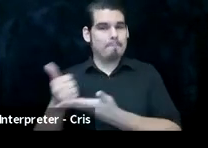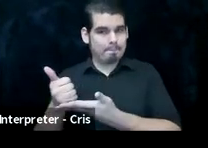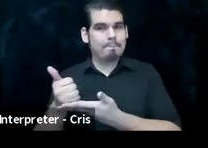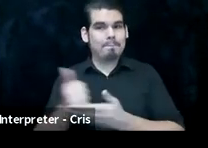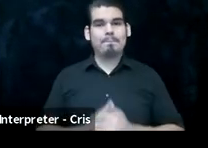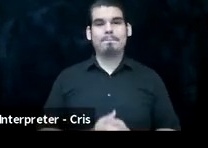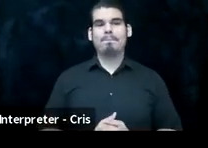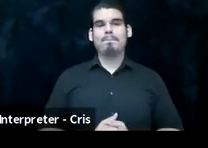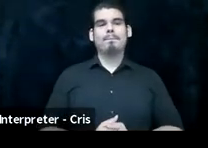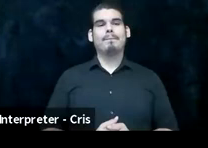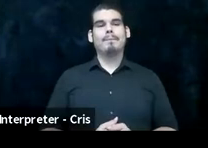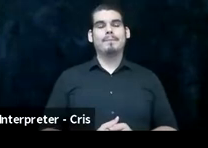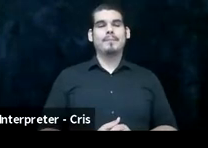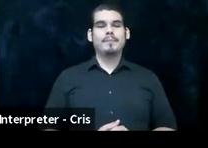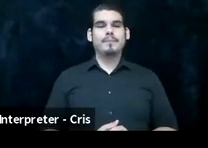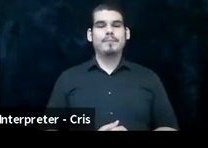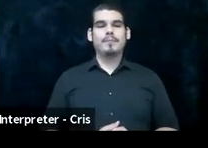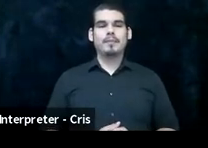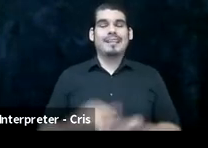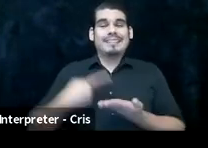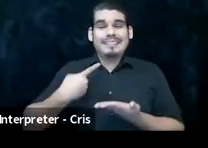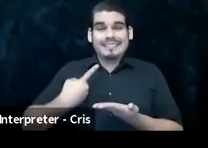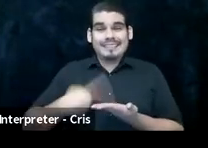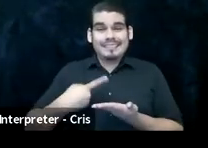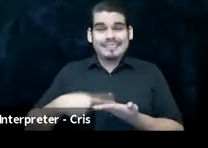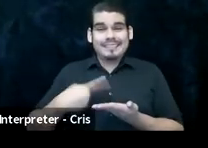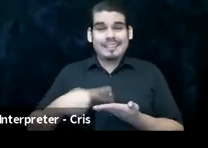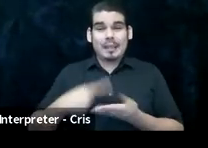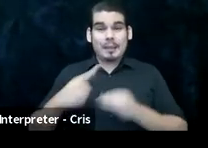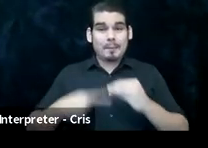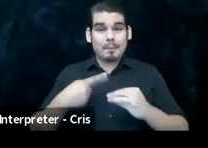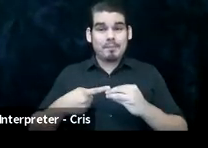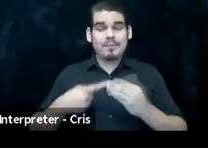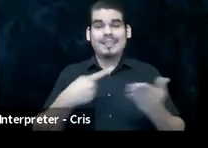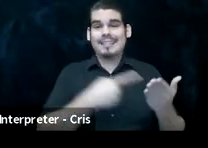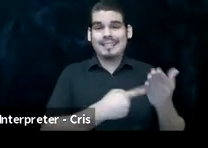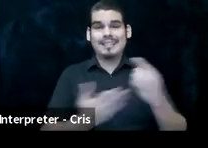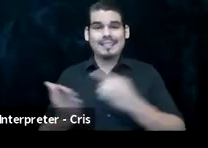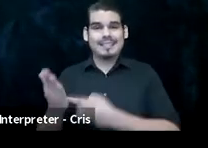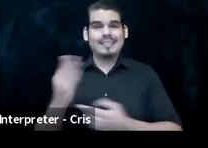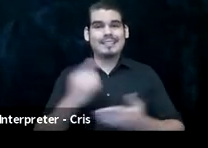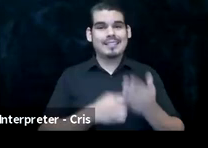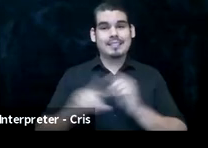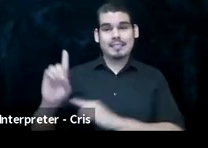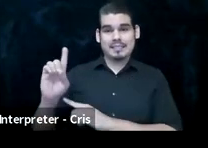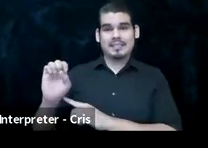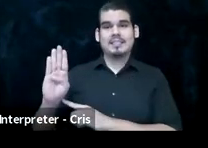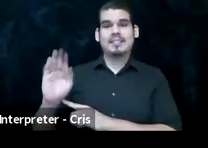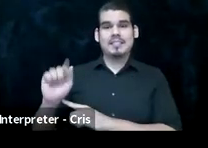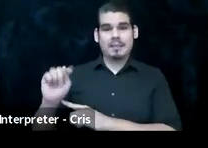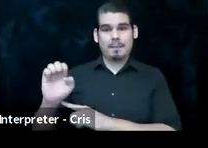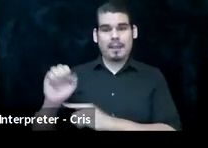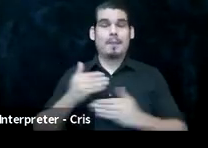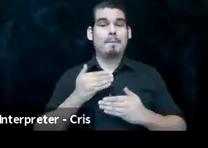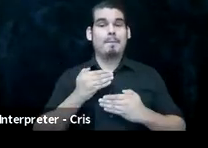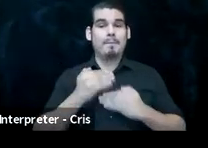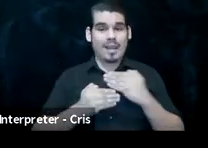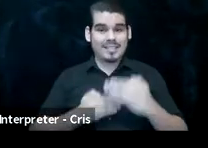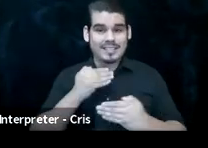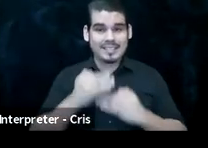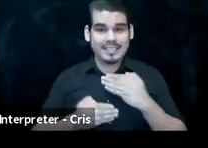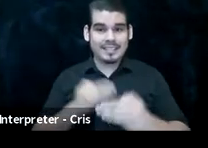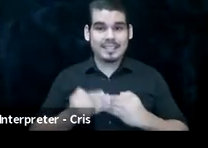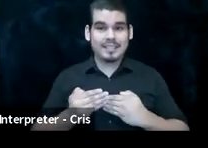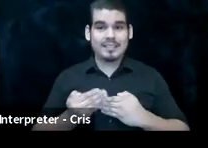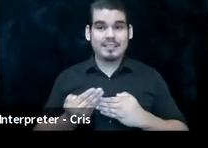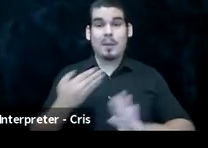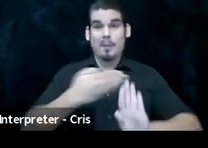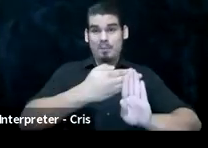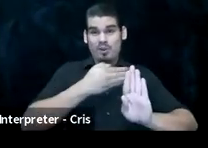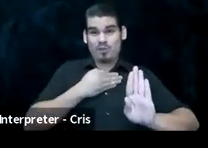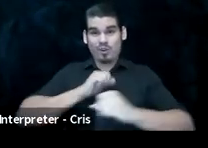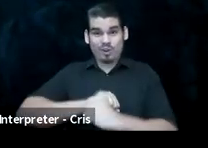Katherine Squire: Alright, so I want to talk a little bit about our debate process and normal non COPA times, our debate process would look a lot different than what its gonna look like online.